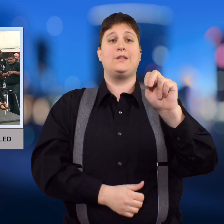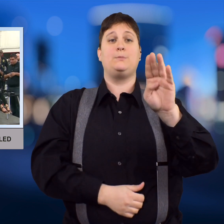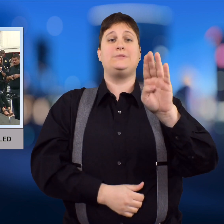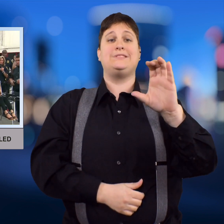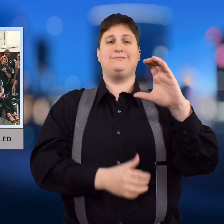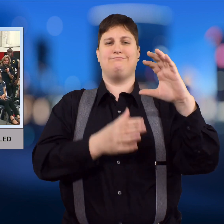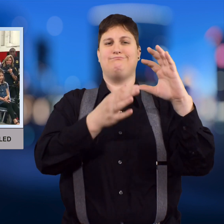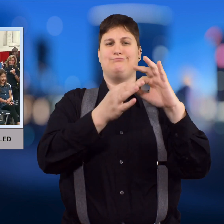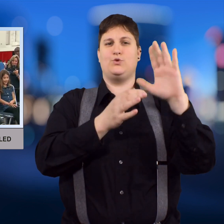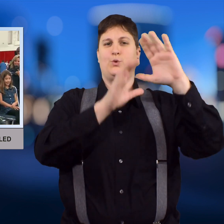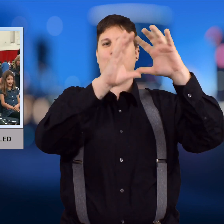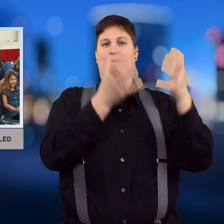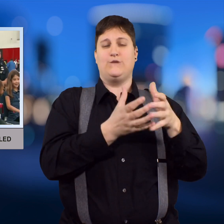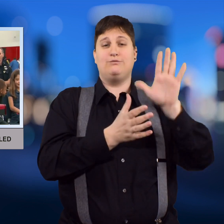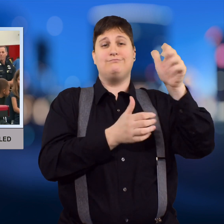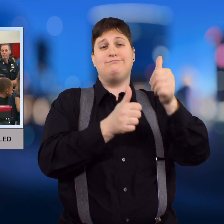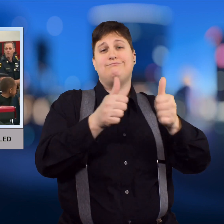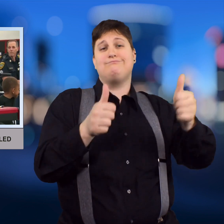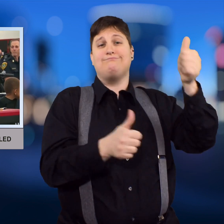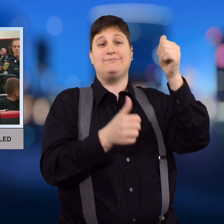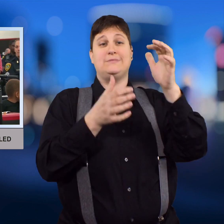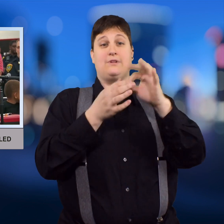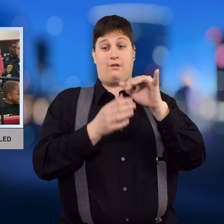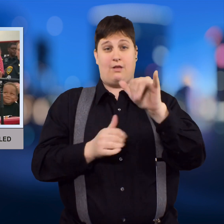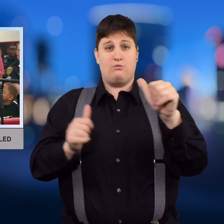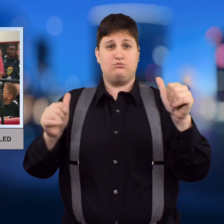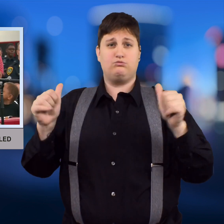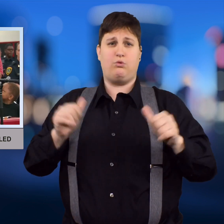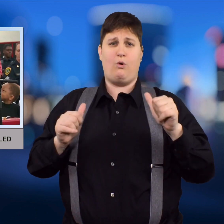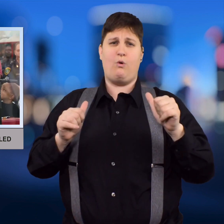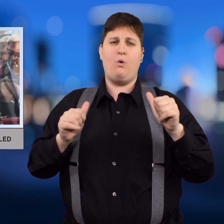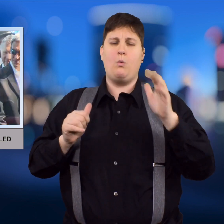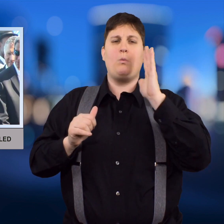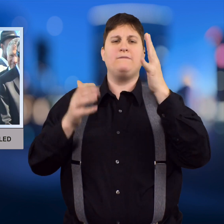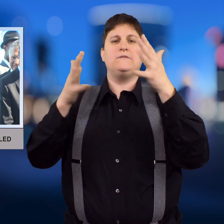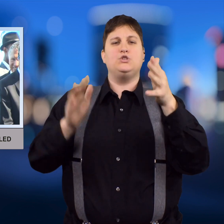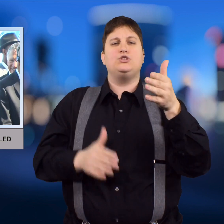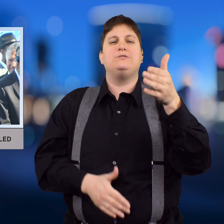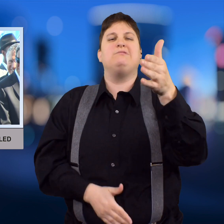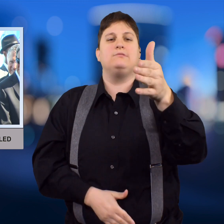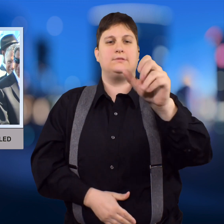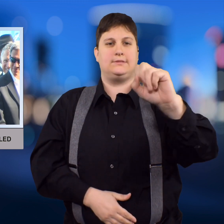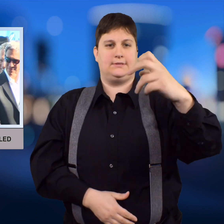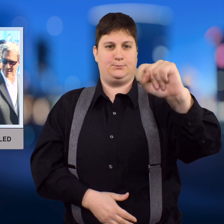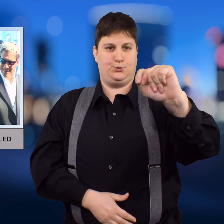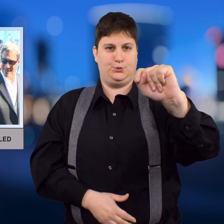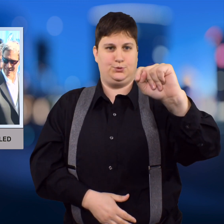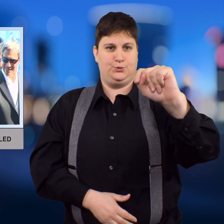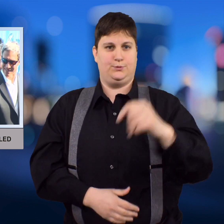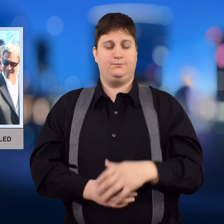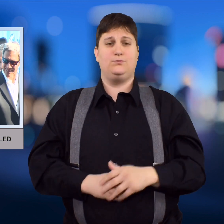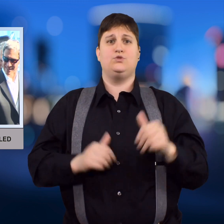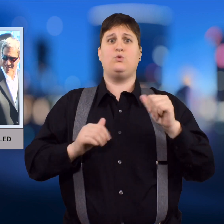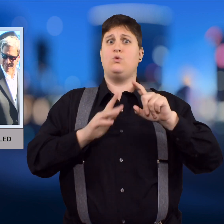Executives with NBC Universal say the show will go off the air in September.